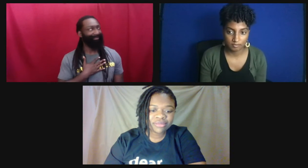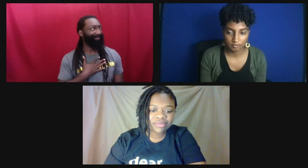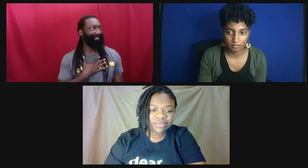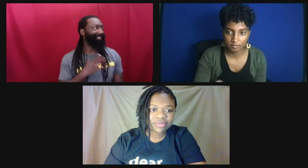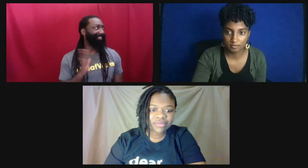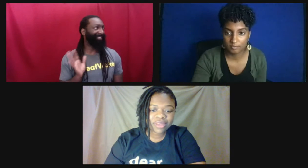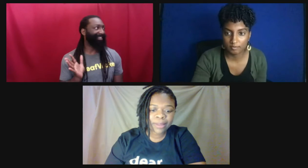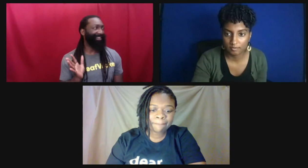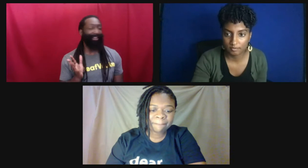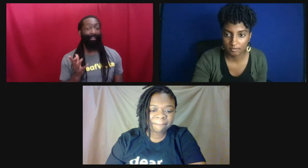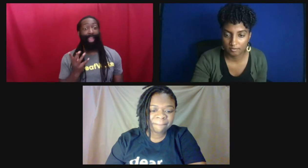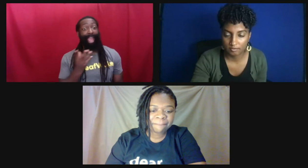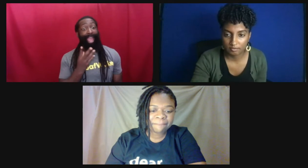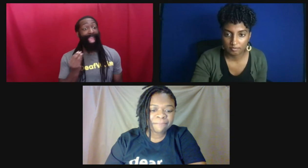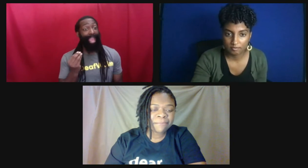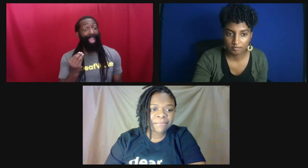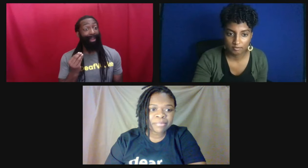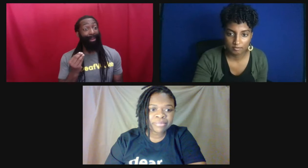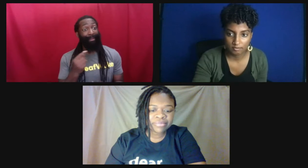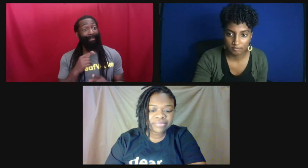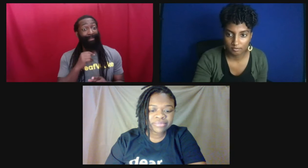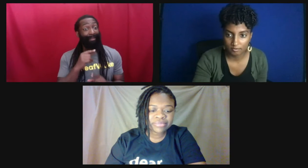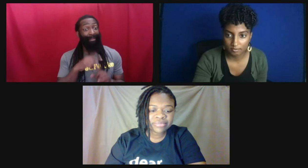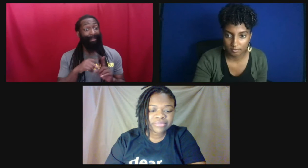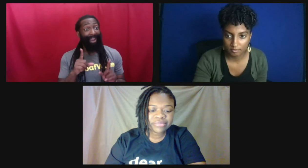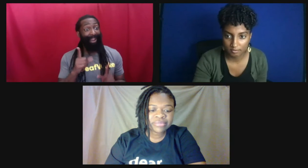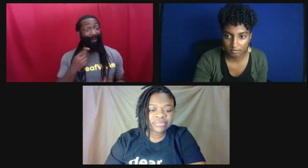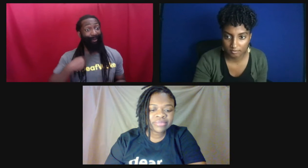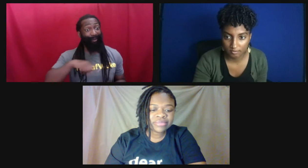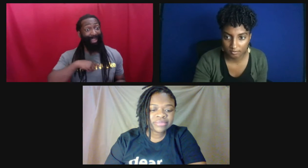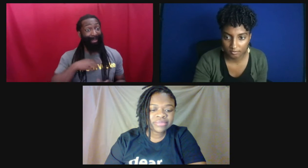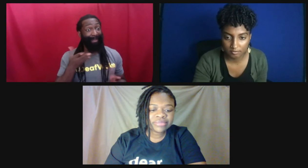they're just now recognizing Black people